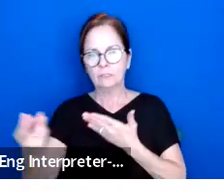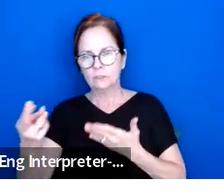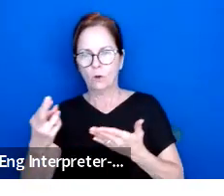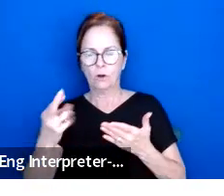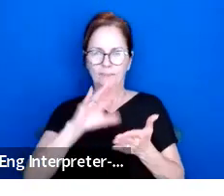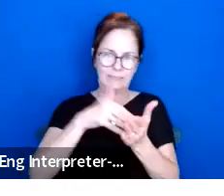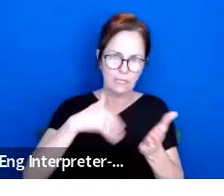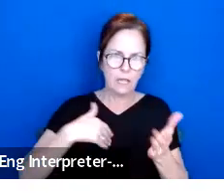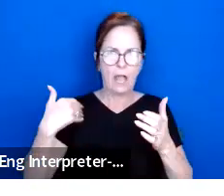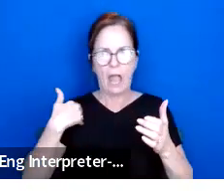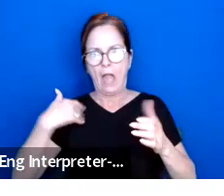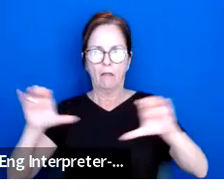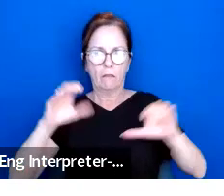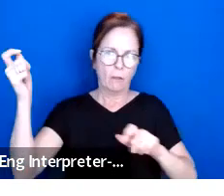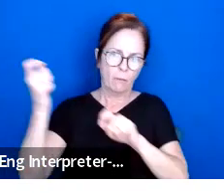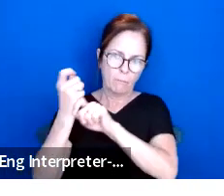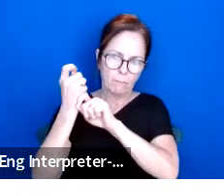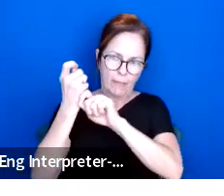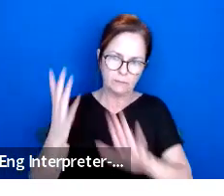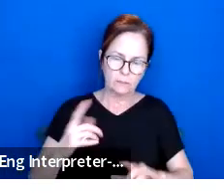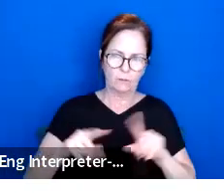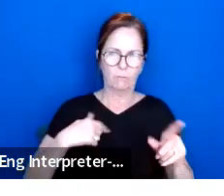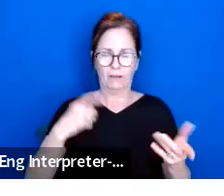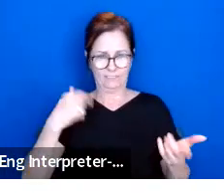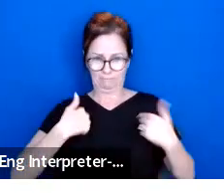Yes. I and as a sociologist would be hard-pressed.